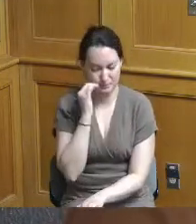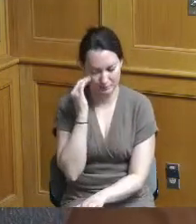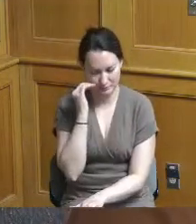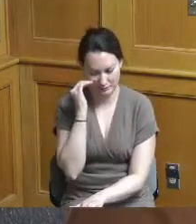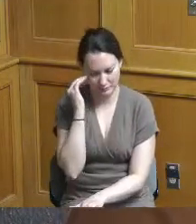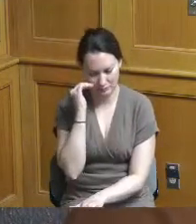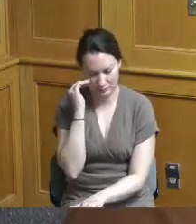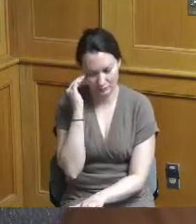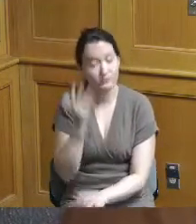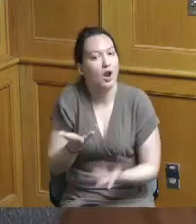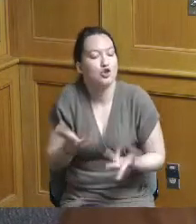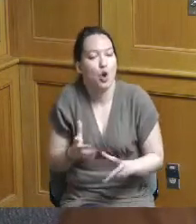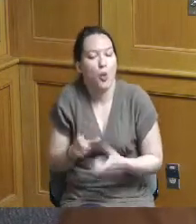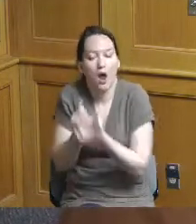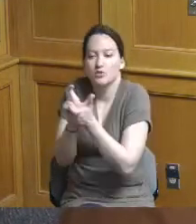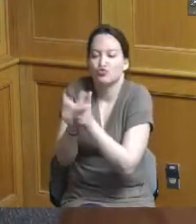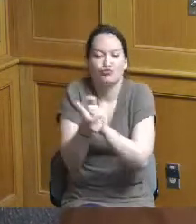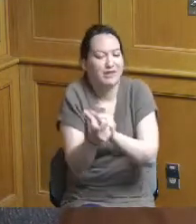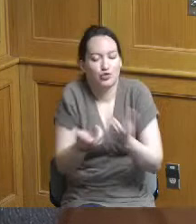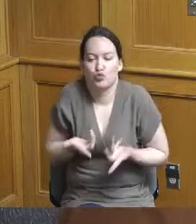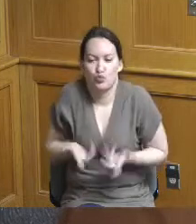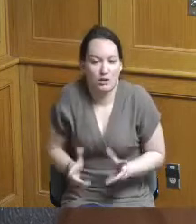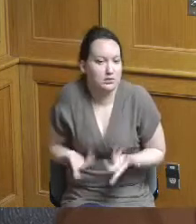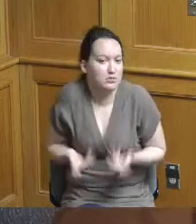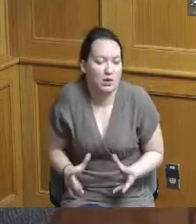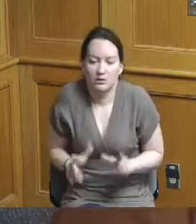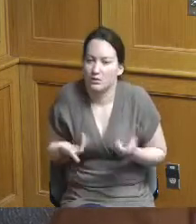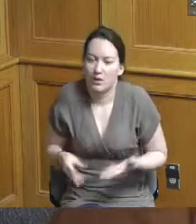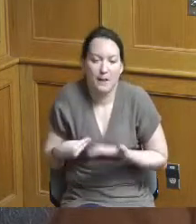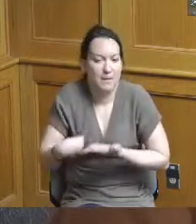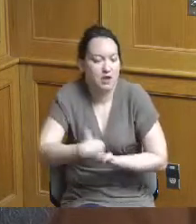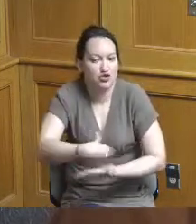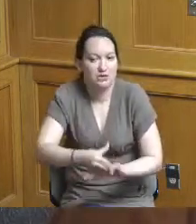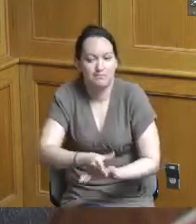you don't want to make changes in the budget so this won't happen again